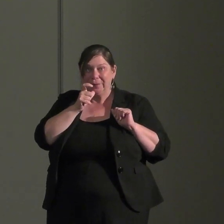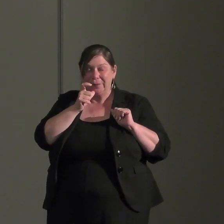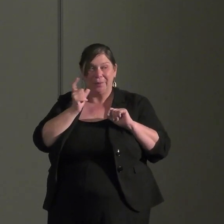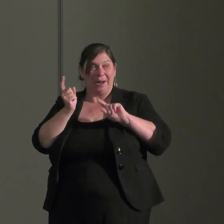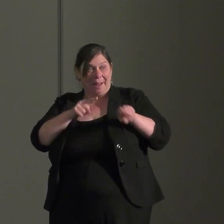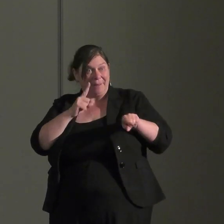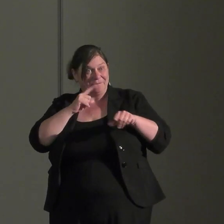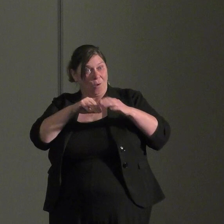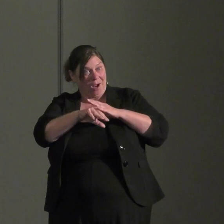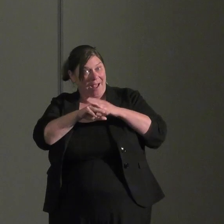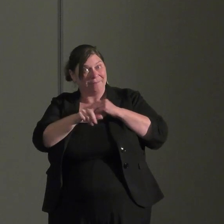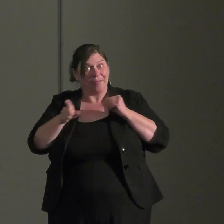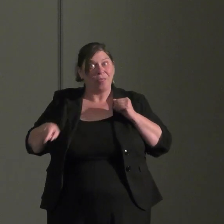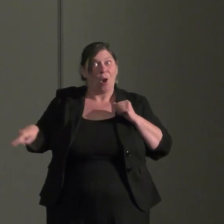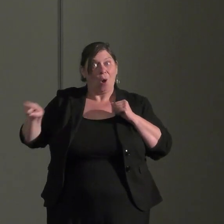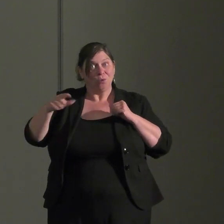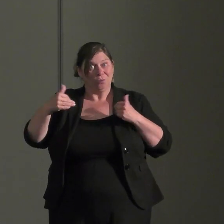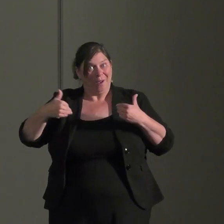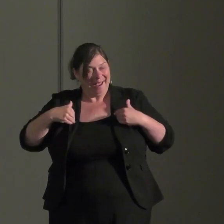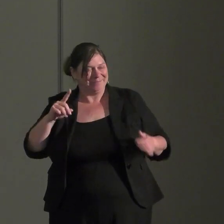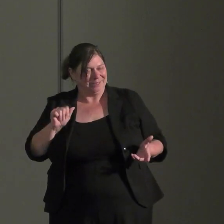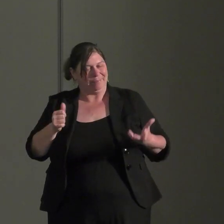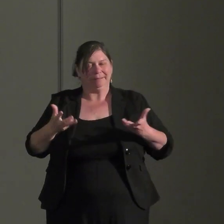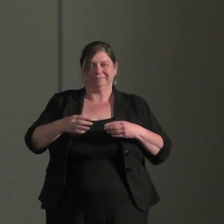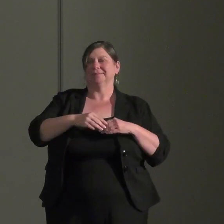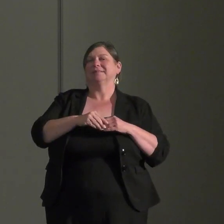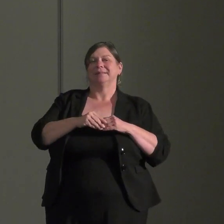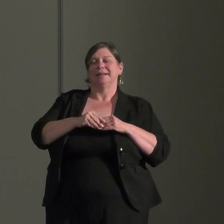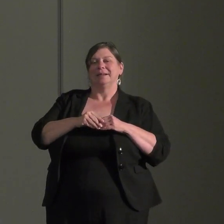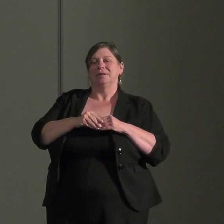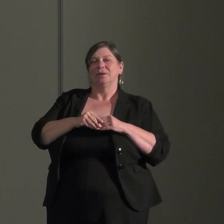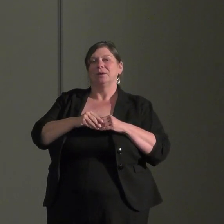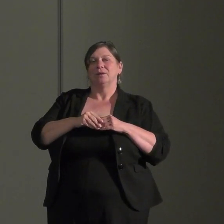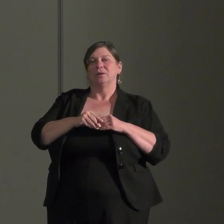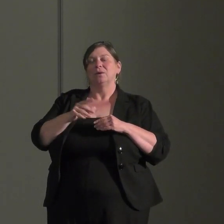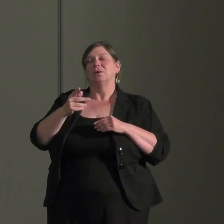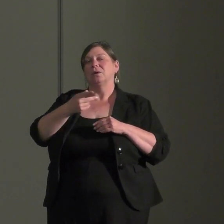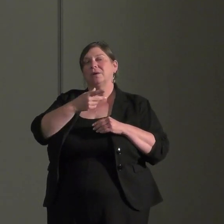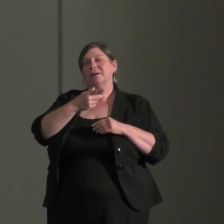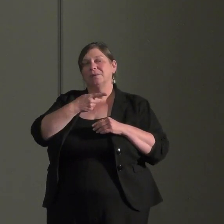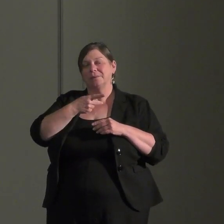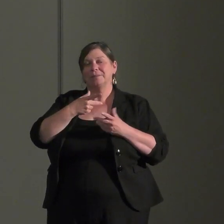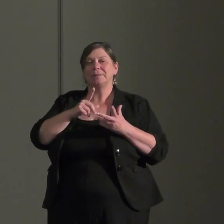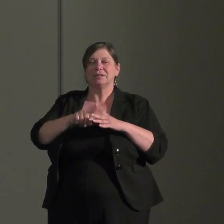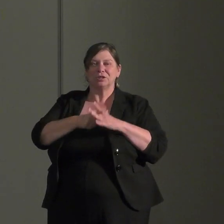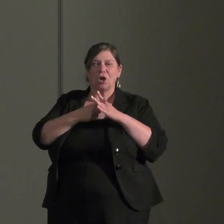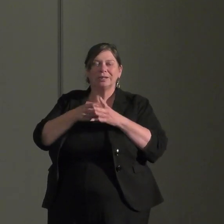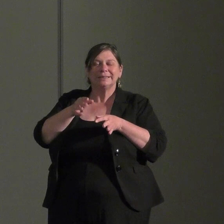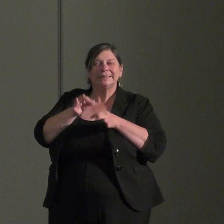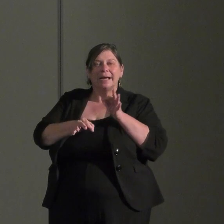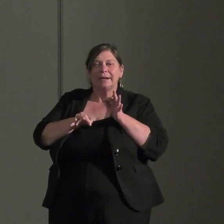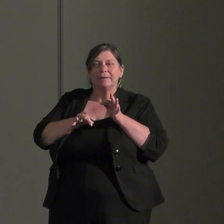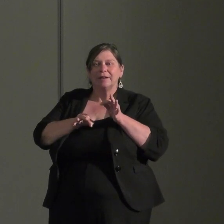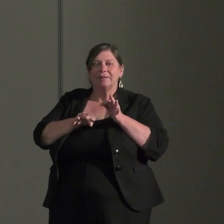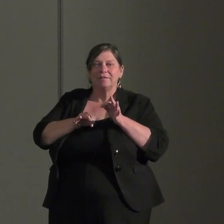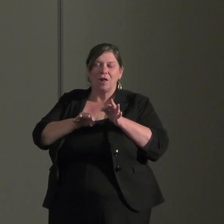accommodations are those with disabilities. We started out with a simple interview process.